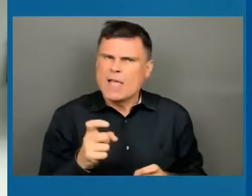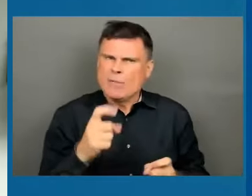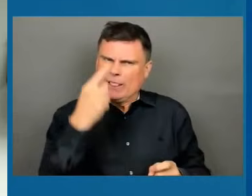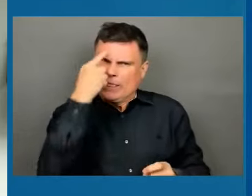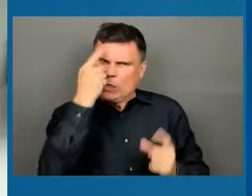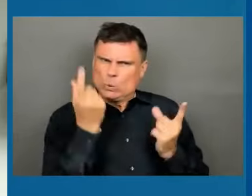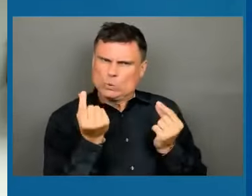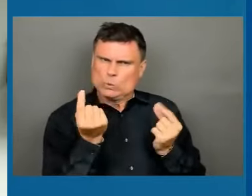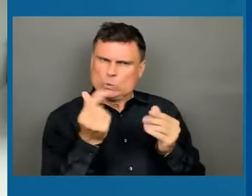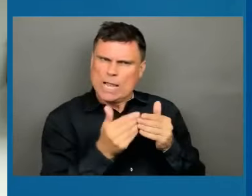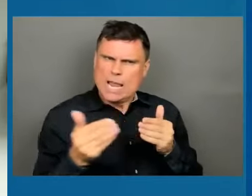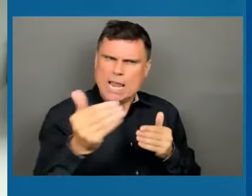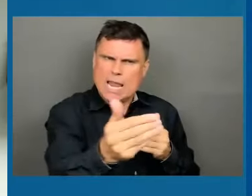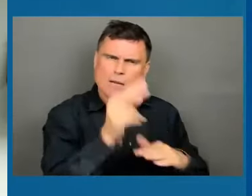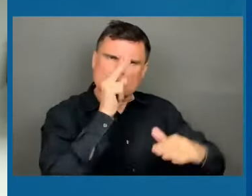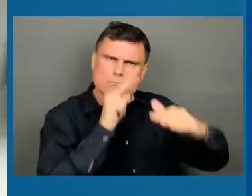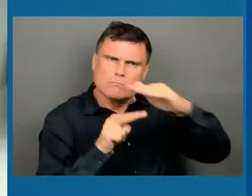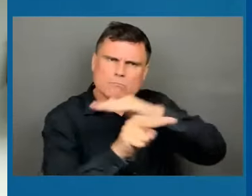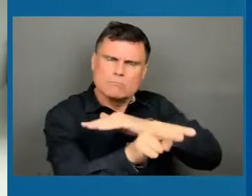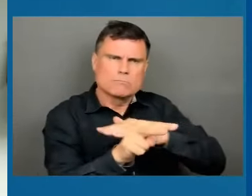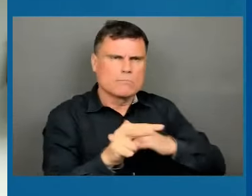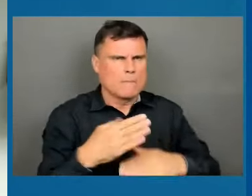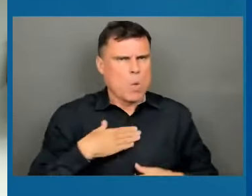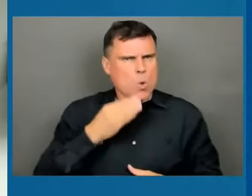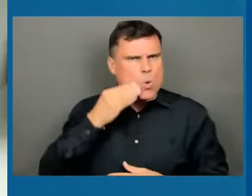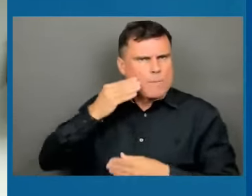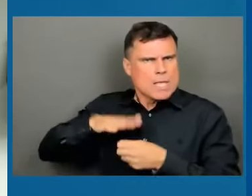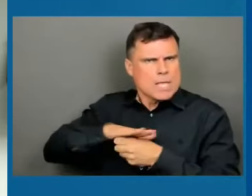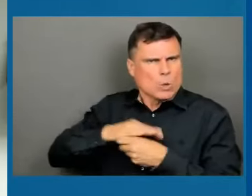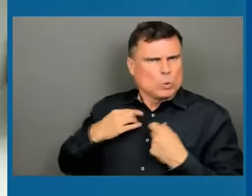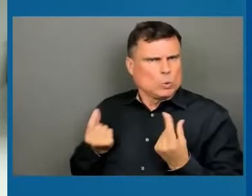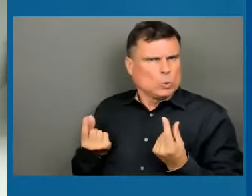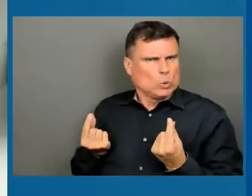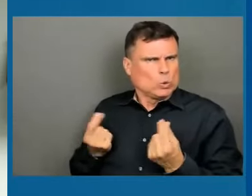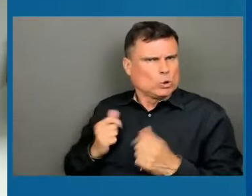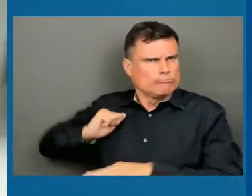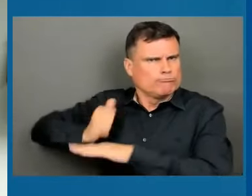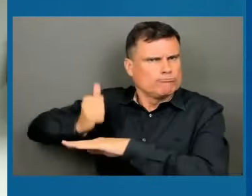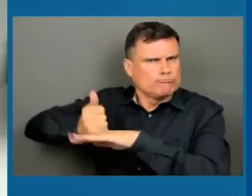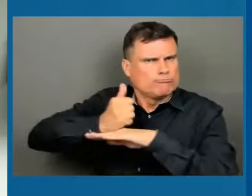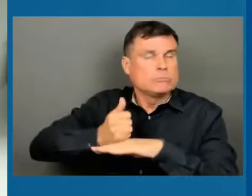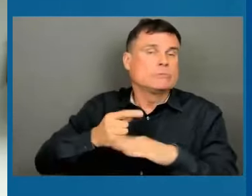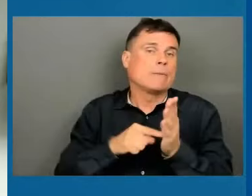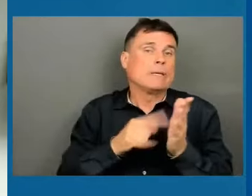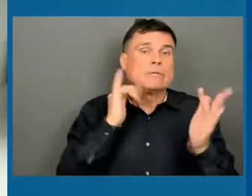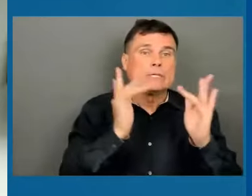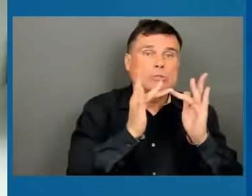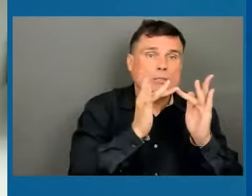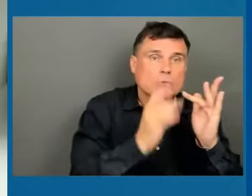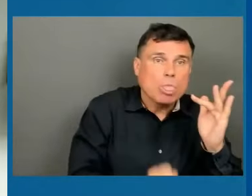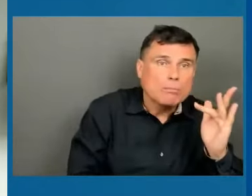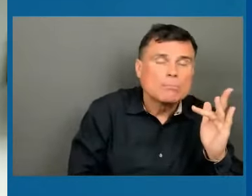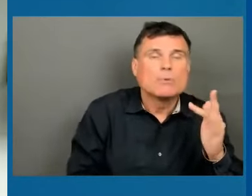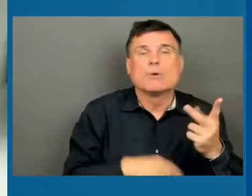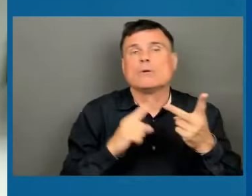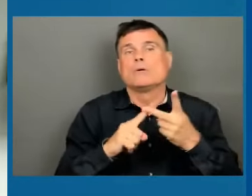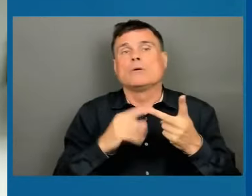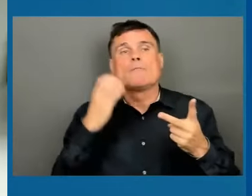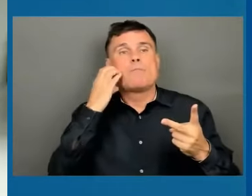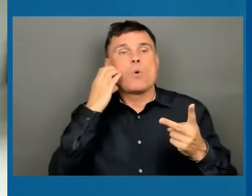So more older solutions or. So ways that we used to communicate, it's a tall order